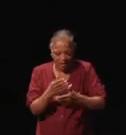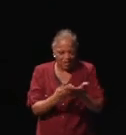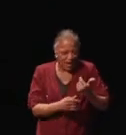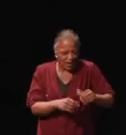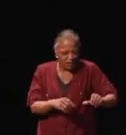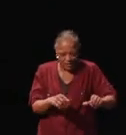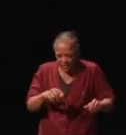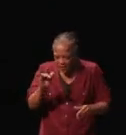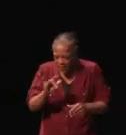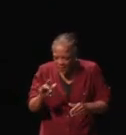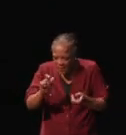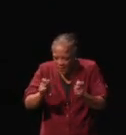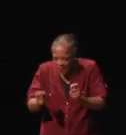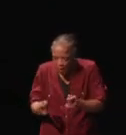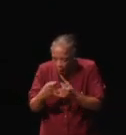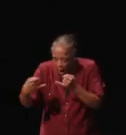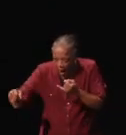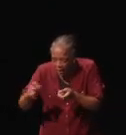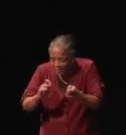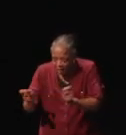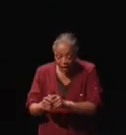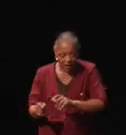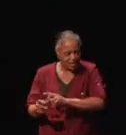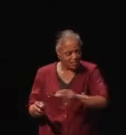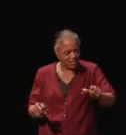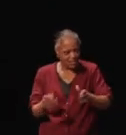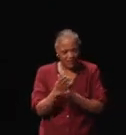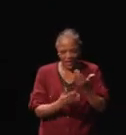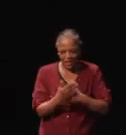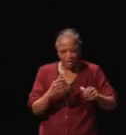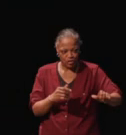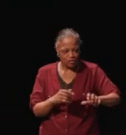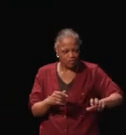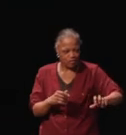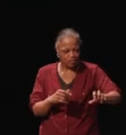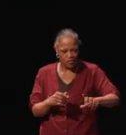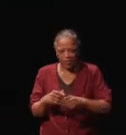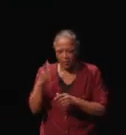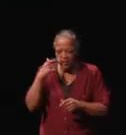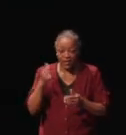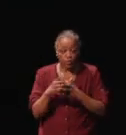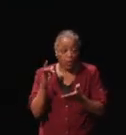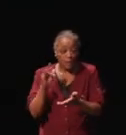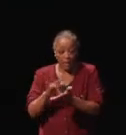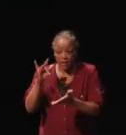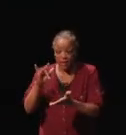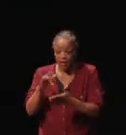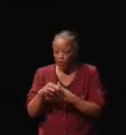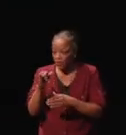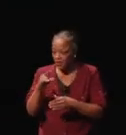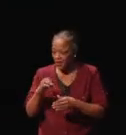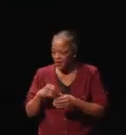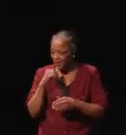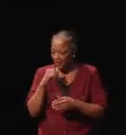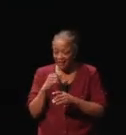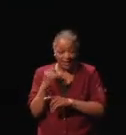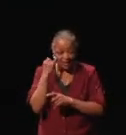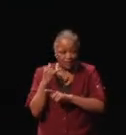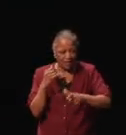about with the wires because it only had one button on one side, it was very uncomfortable to use if you're left-handed.